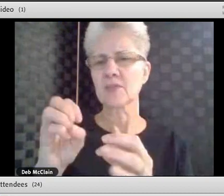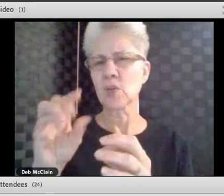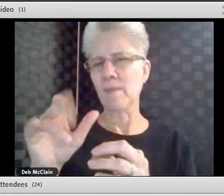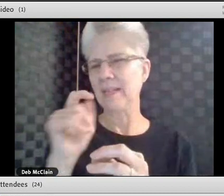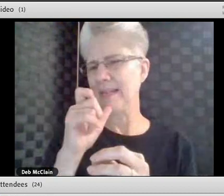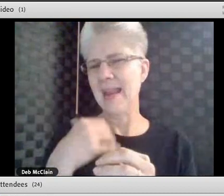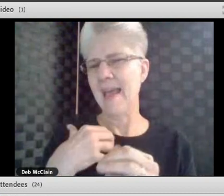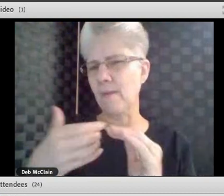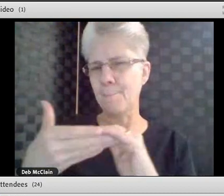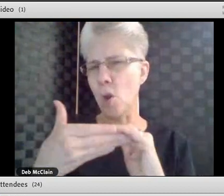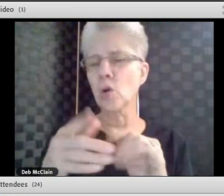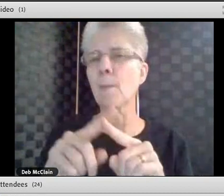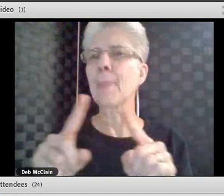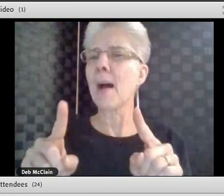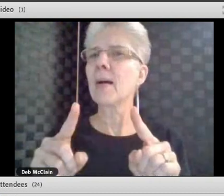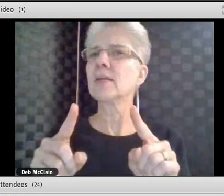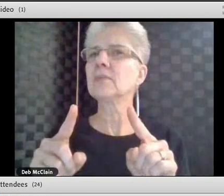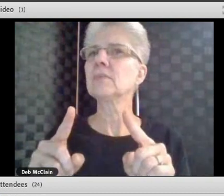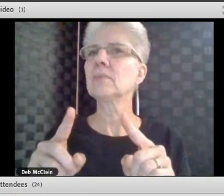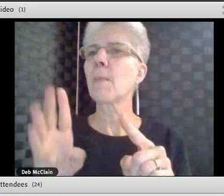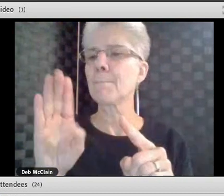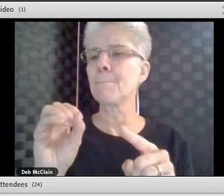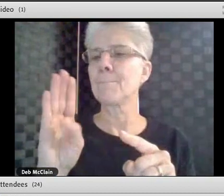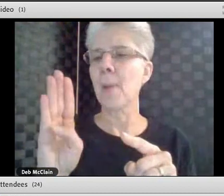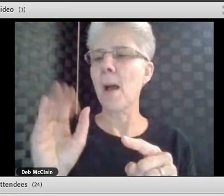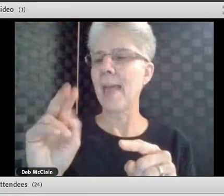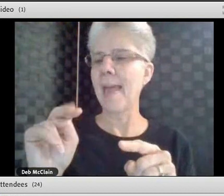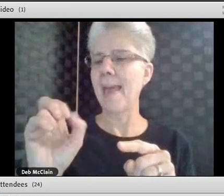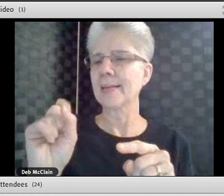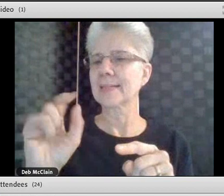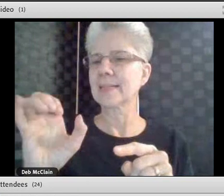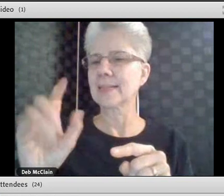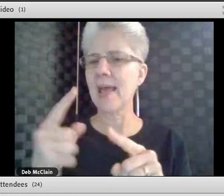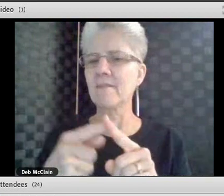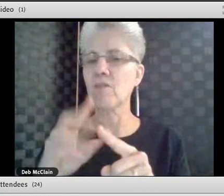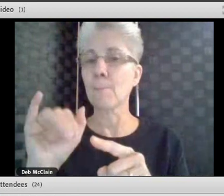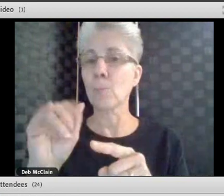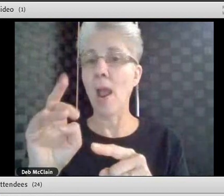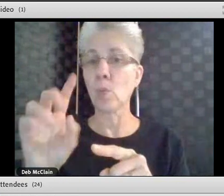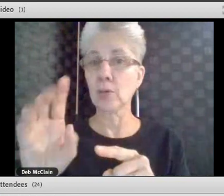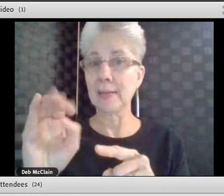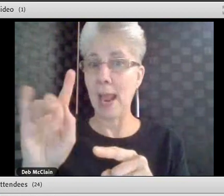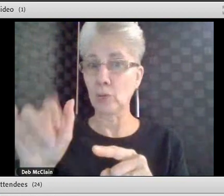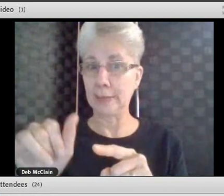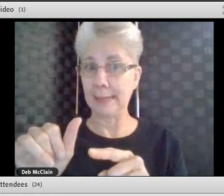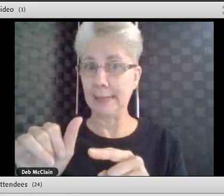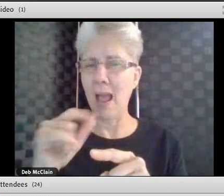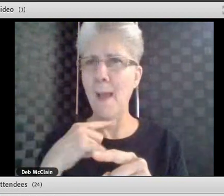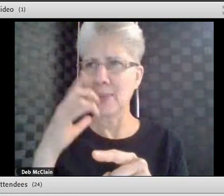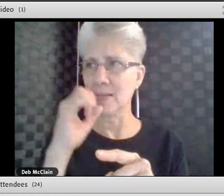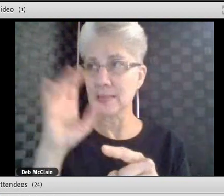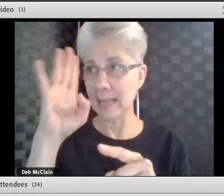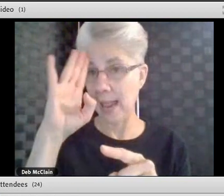In terms of SWFLN, they didn't really have a partner, but Bob Anstett from Broward County, if you --